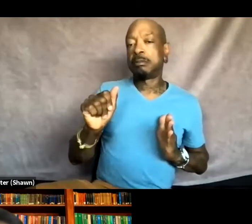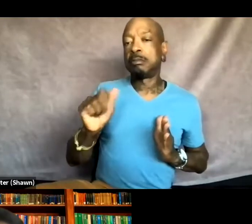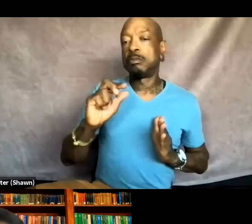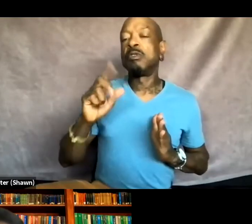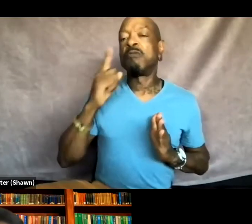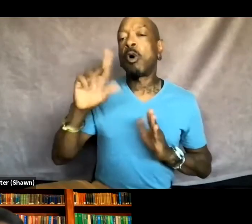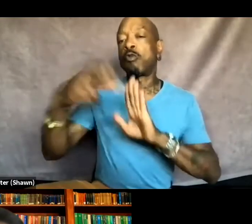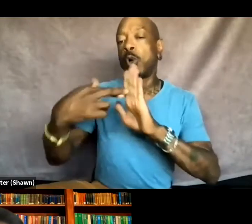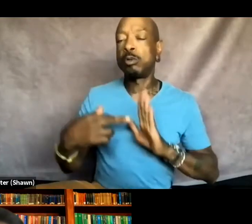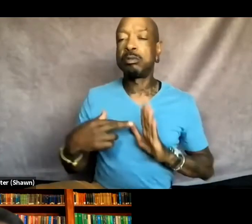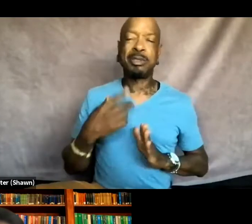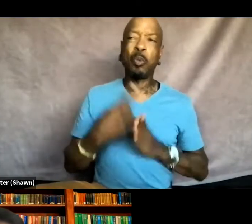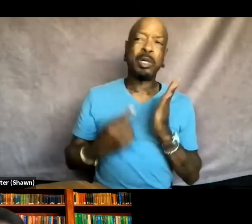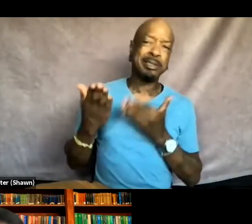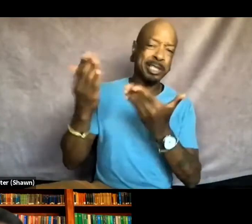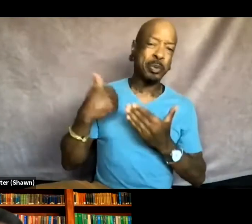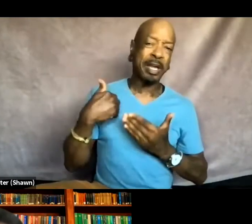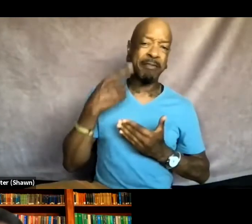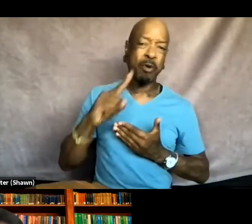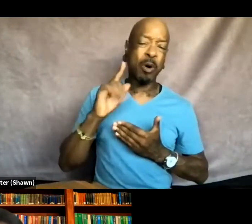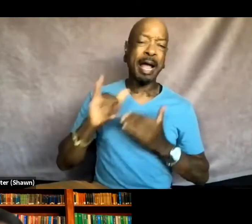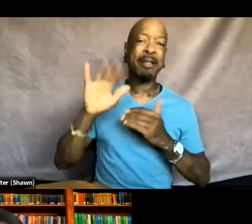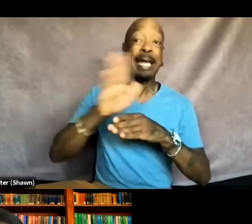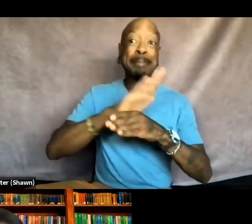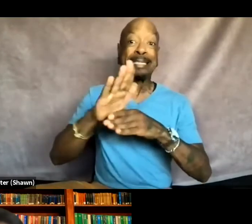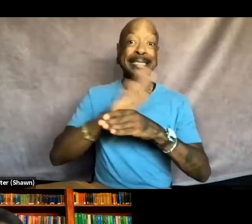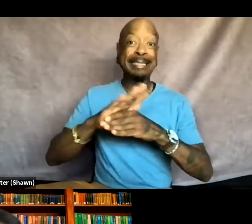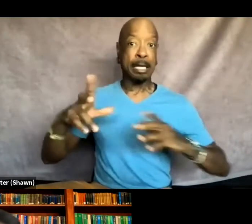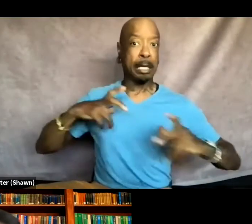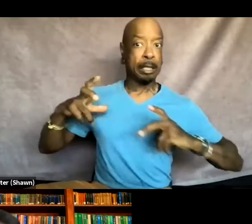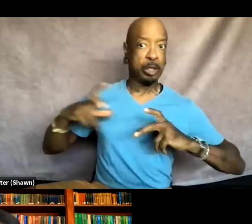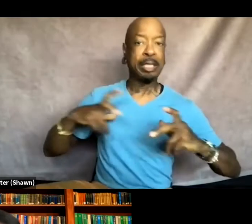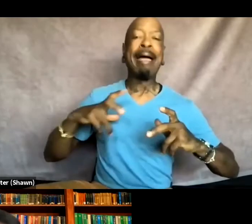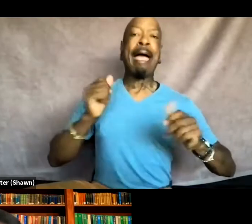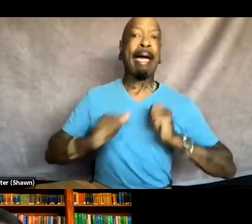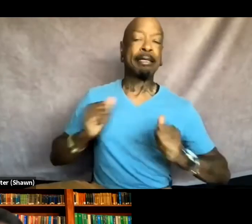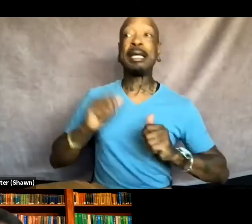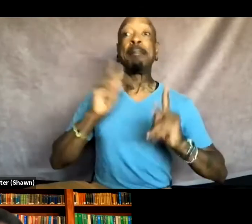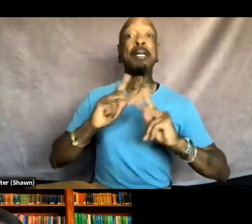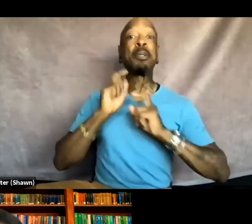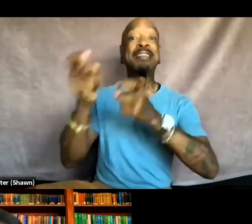some suggestions you have for how the industry and the ones, giving out awards can do to